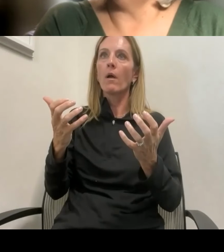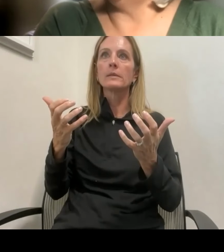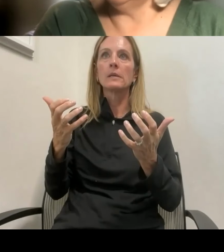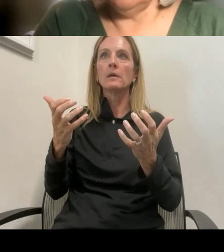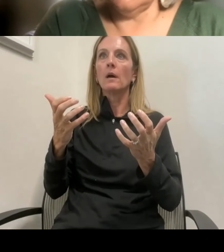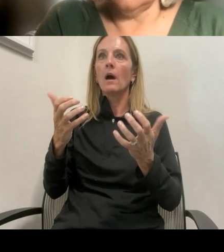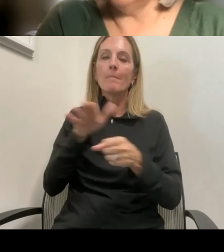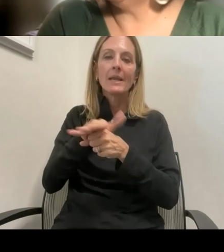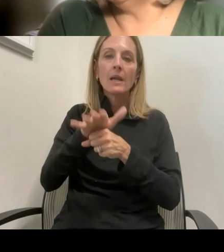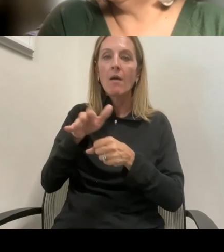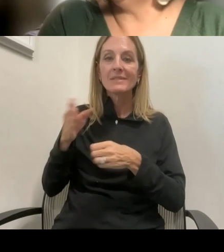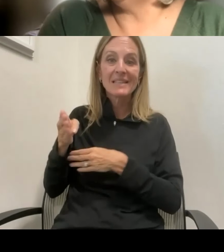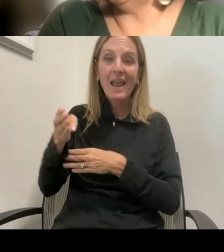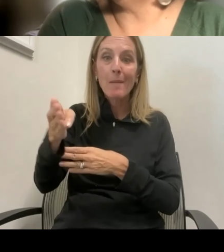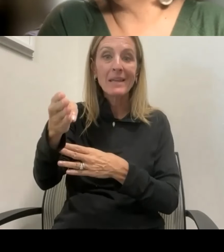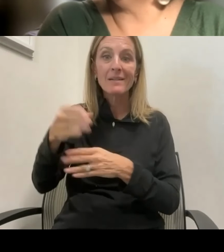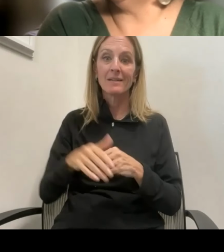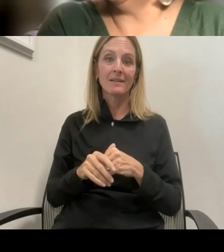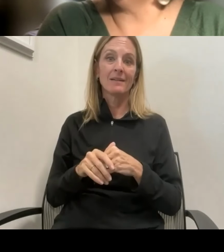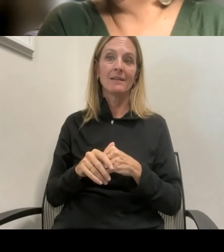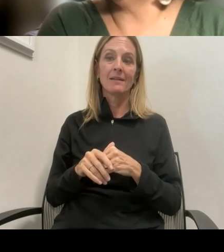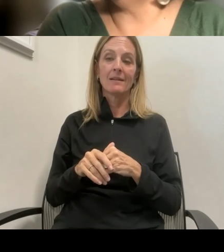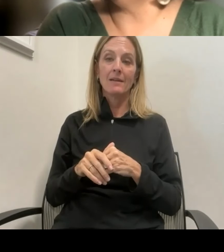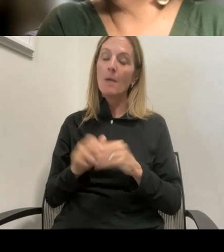Might even be a climate change aspect to that in some communities.